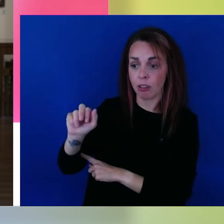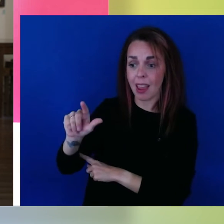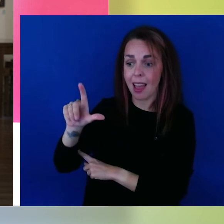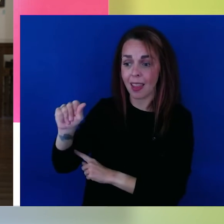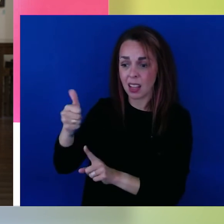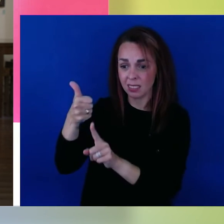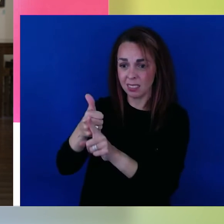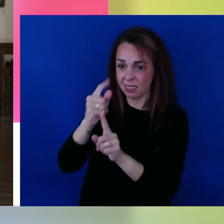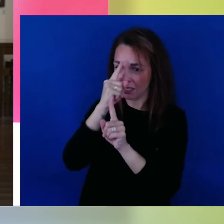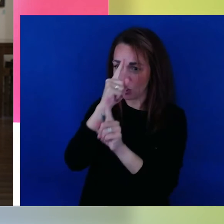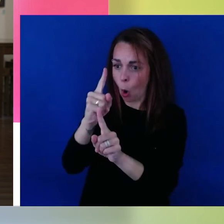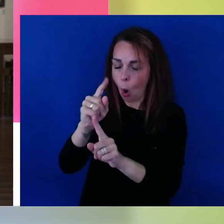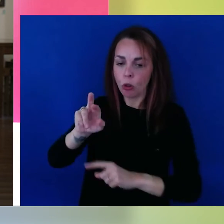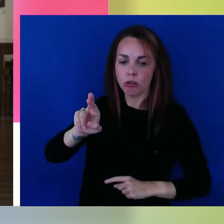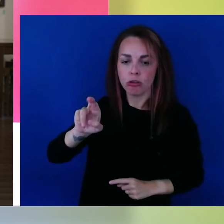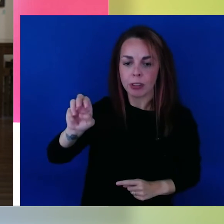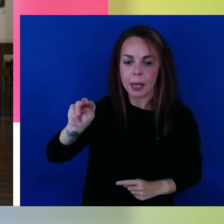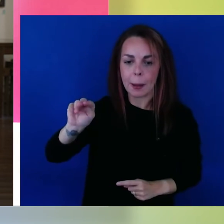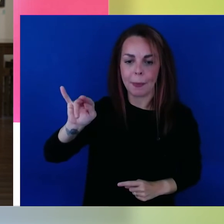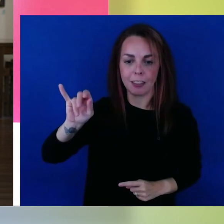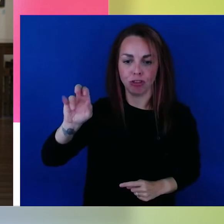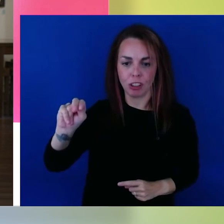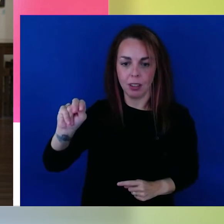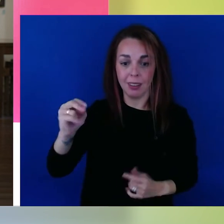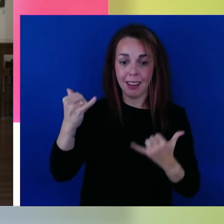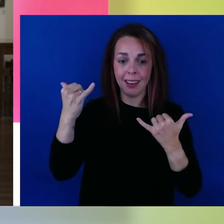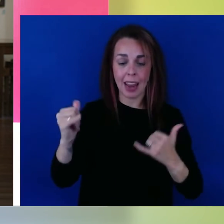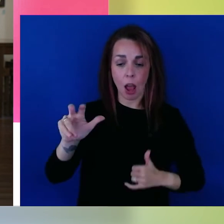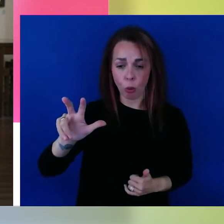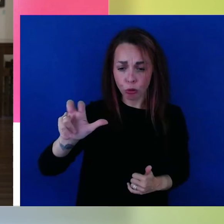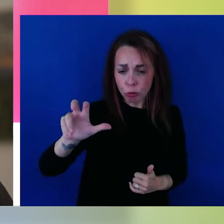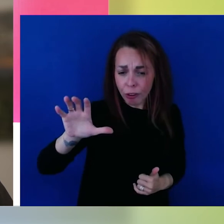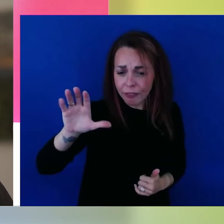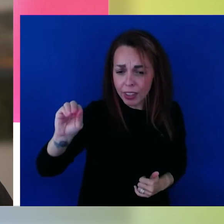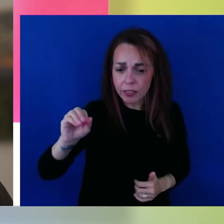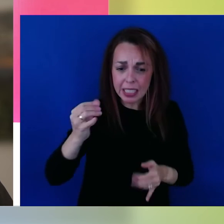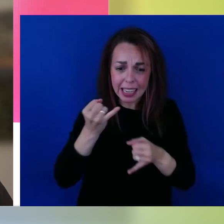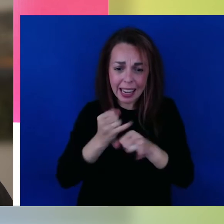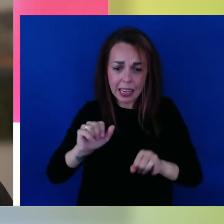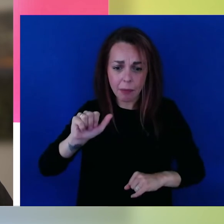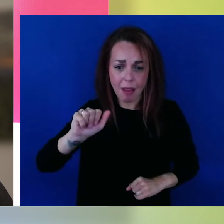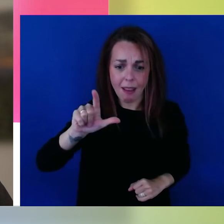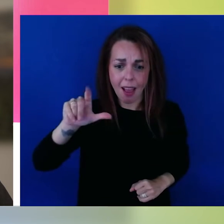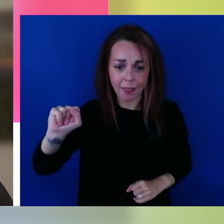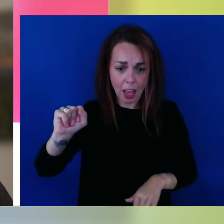and to date, over 350 independent ALS research projects